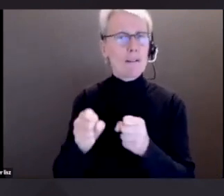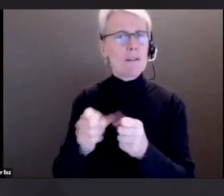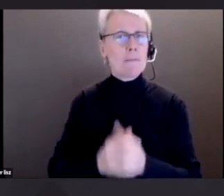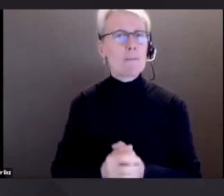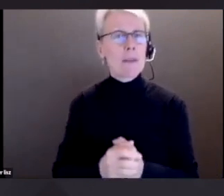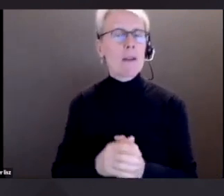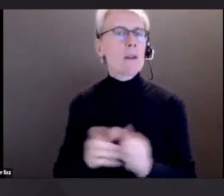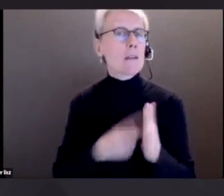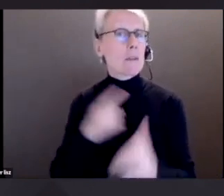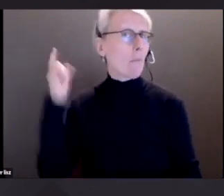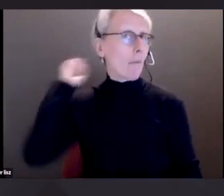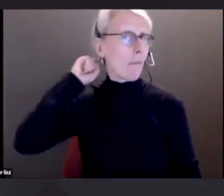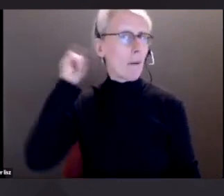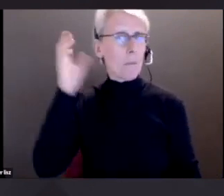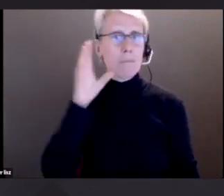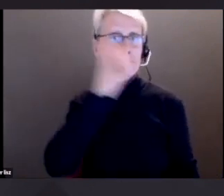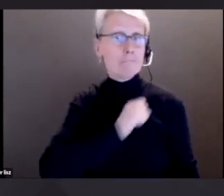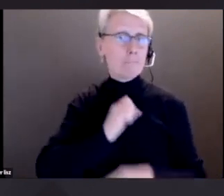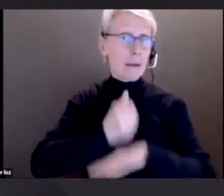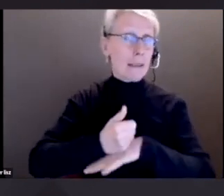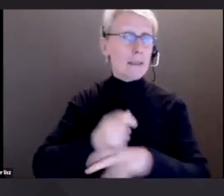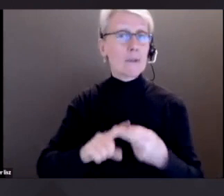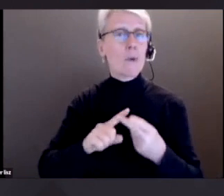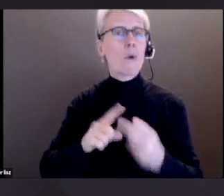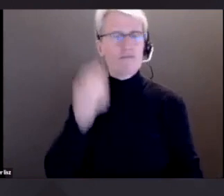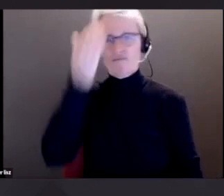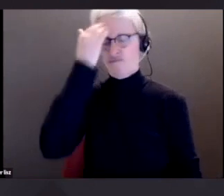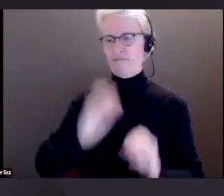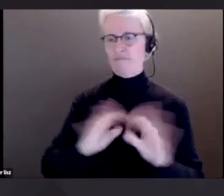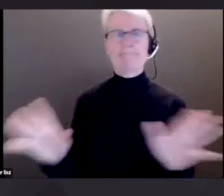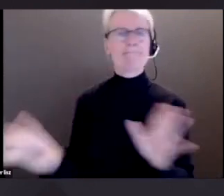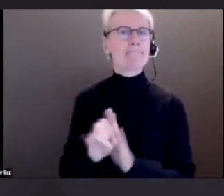that affect our perceptions, actions, and decisions.